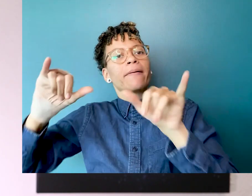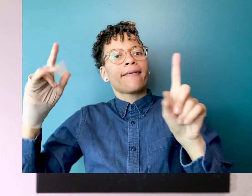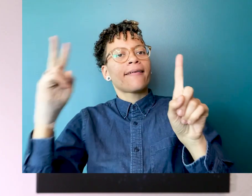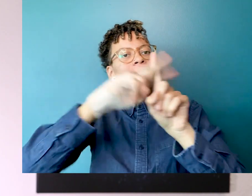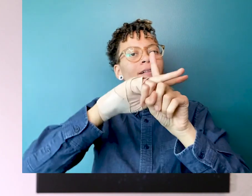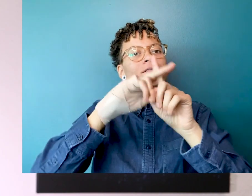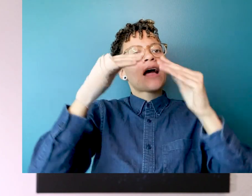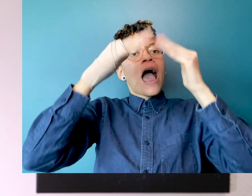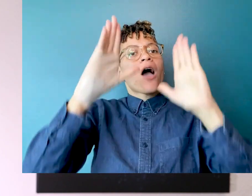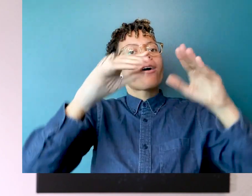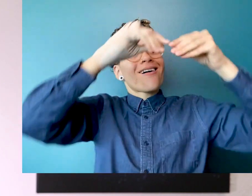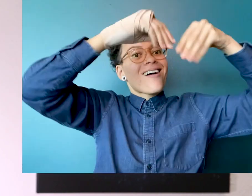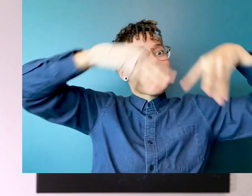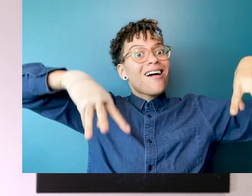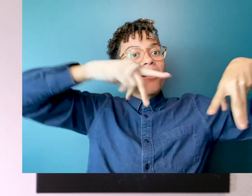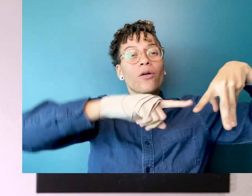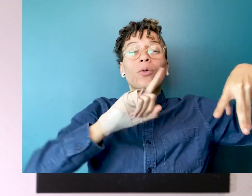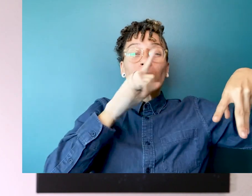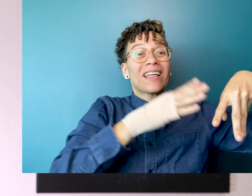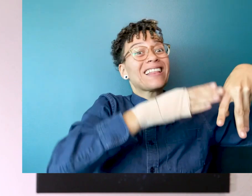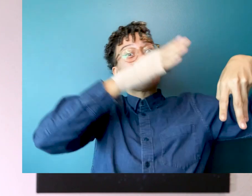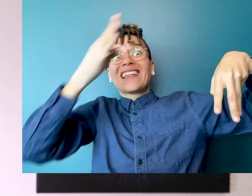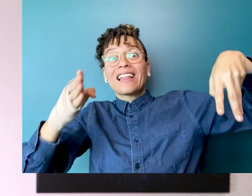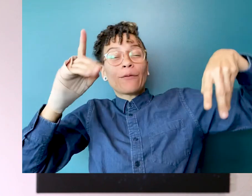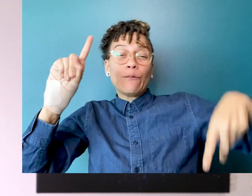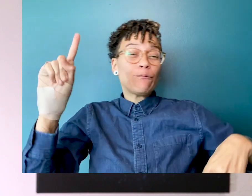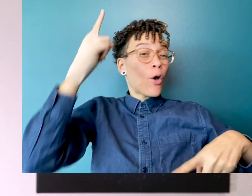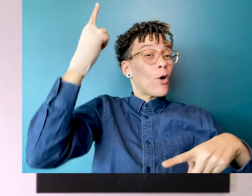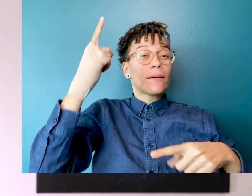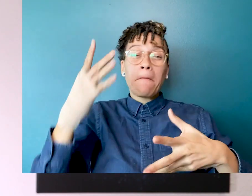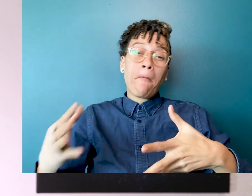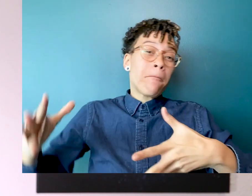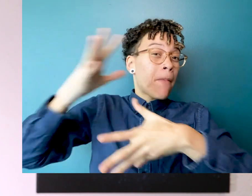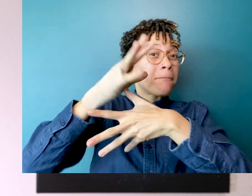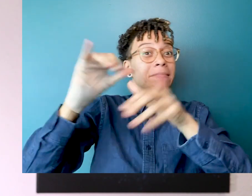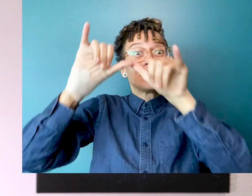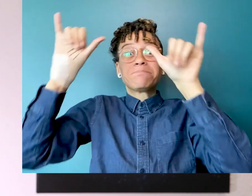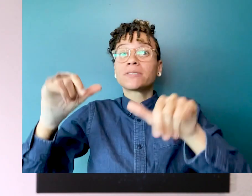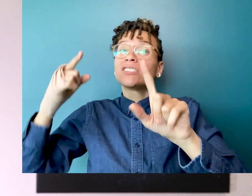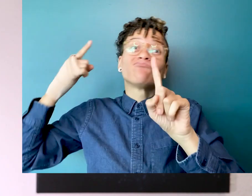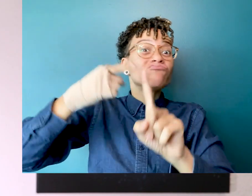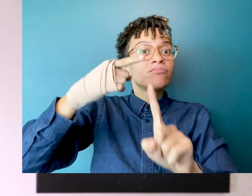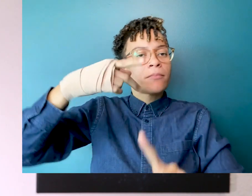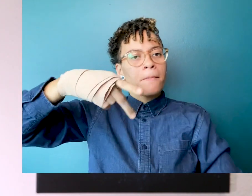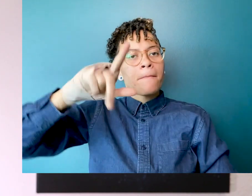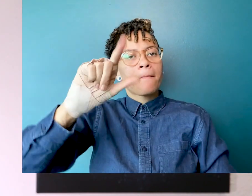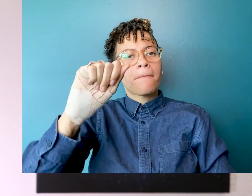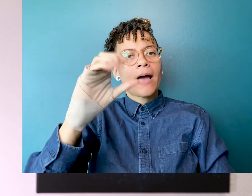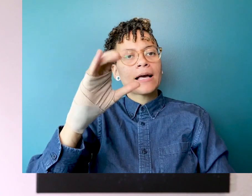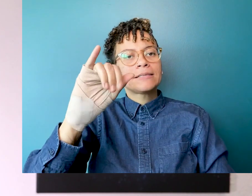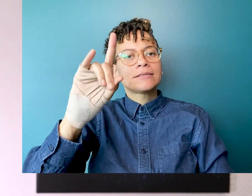was lost during the course of the Middle Ages, and it's only in the 1980s and 1990s that